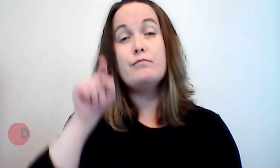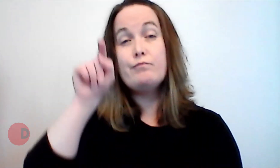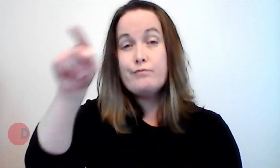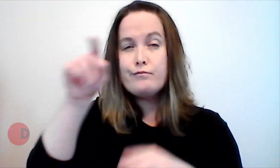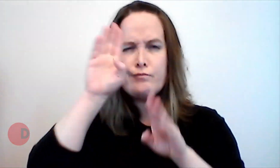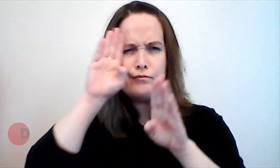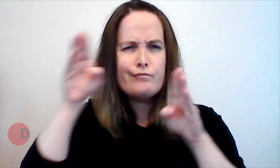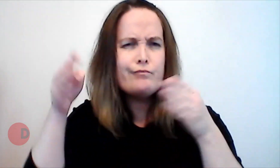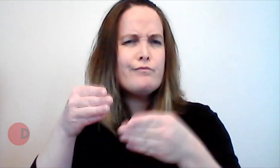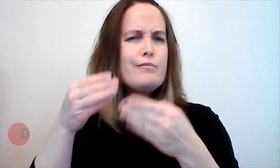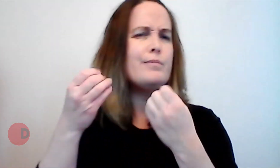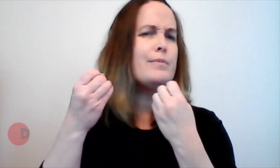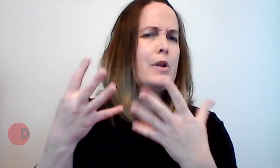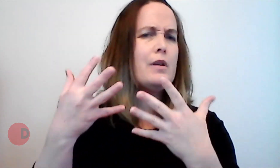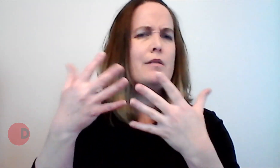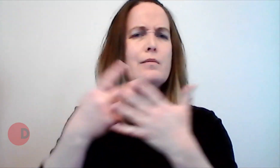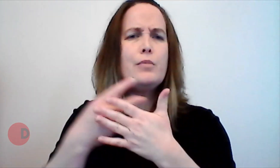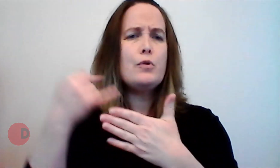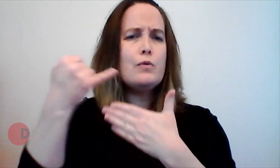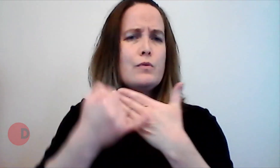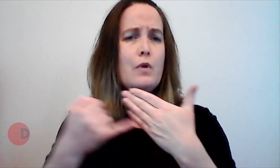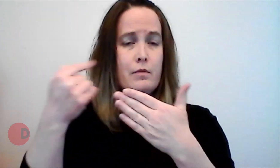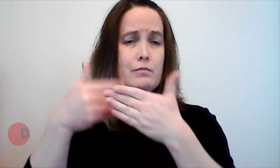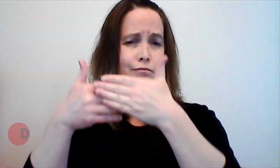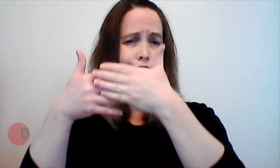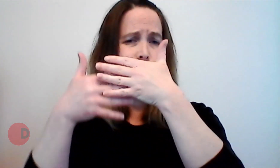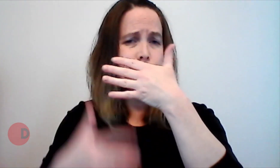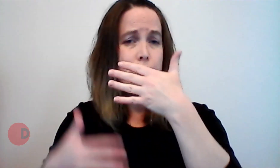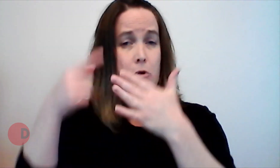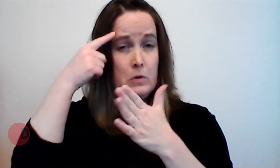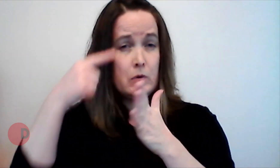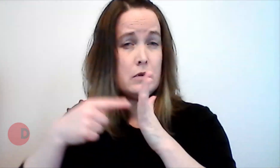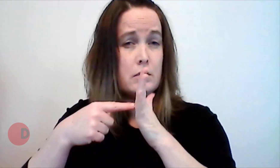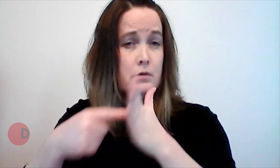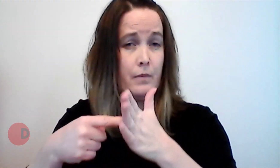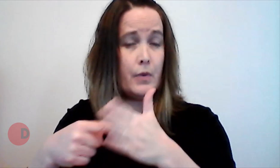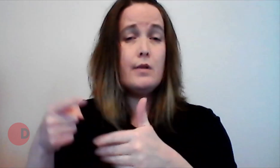Federal focuses on multiple projects including,